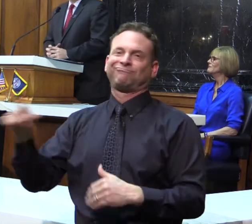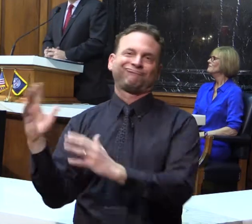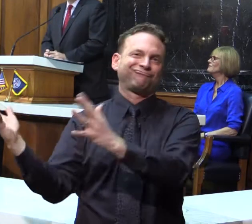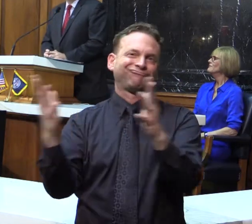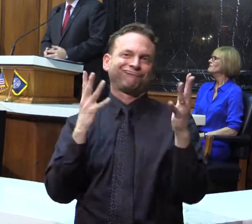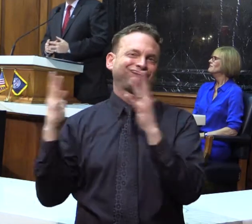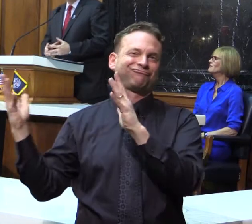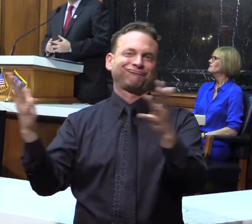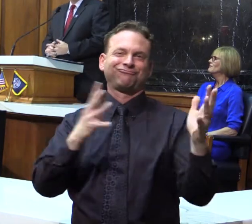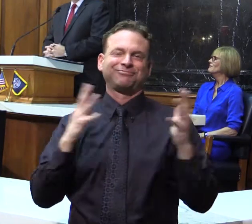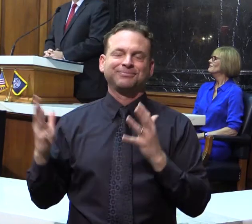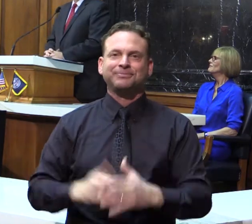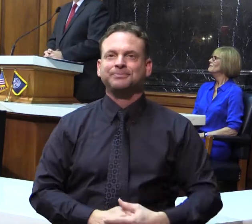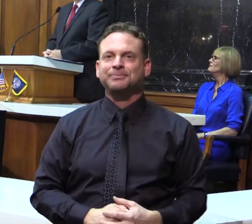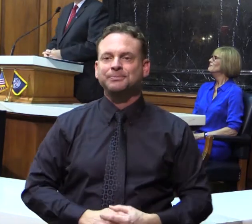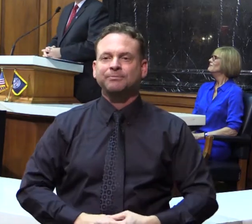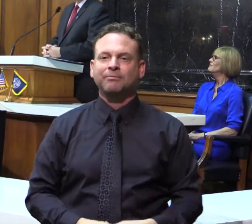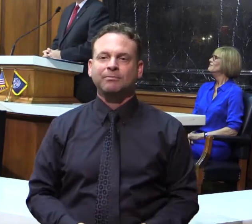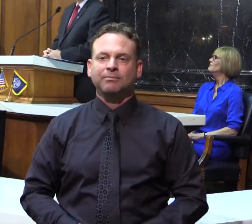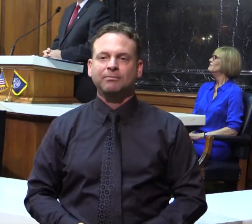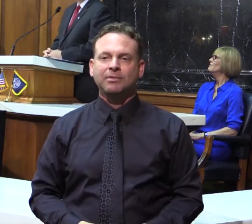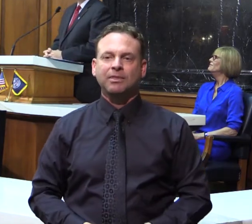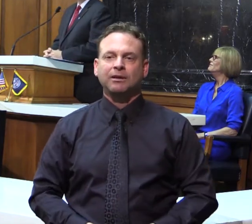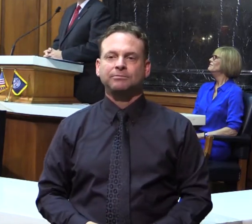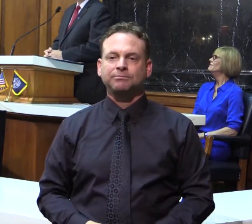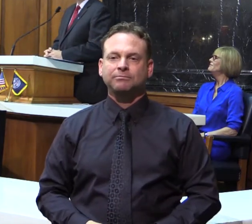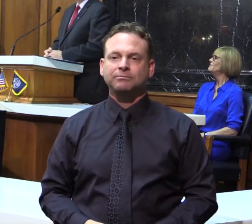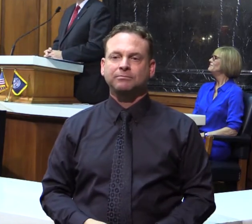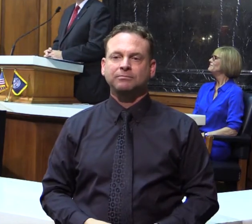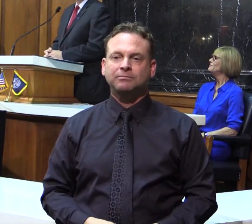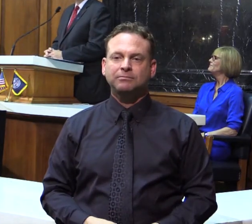Strengthening our workforce... will be one of the most important things we’ve ever undertaken.